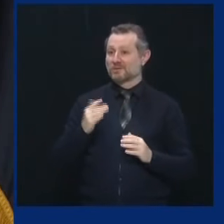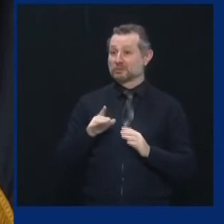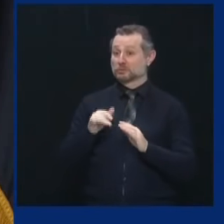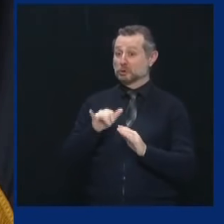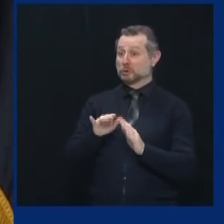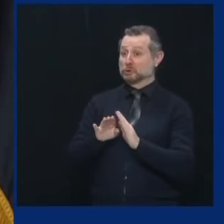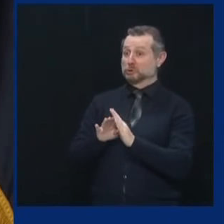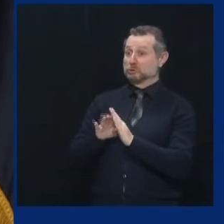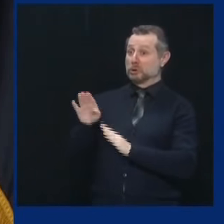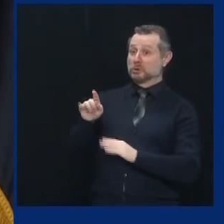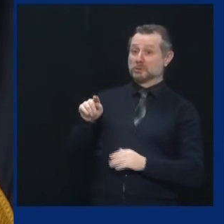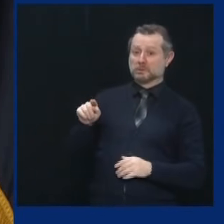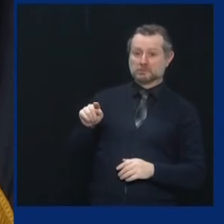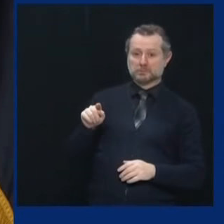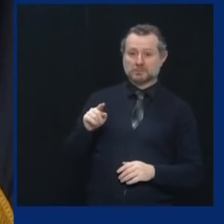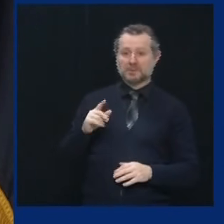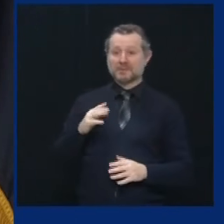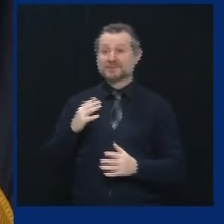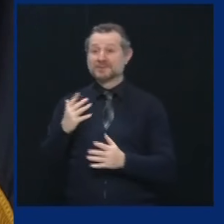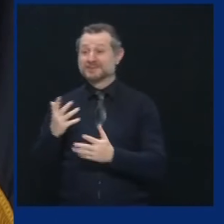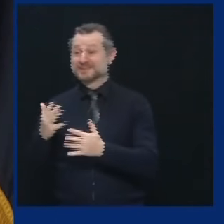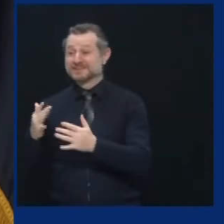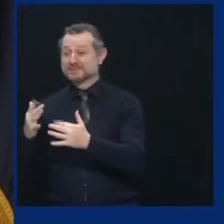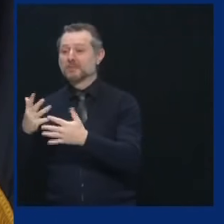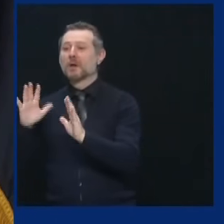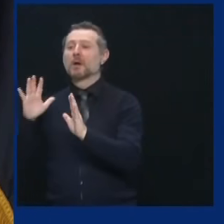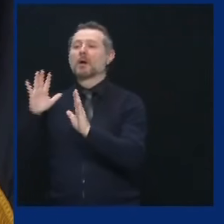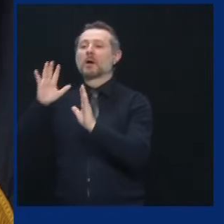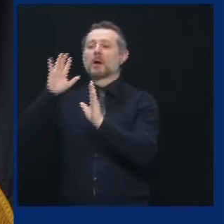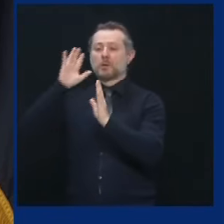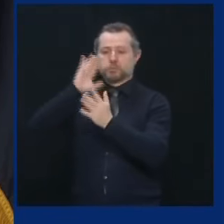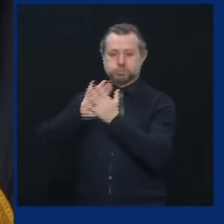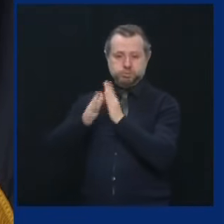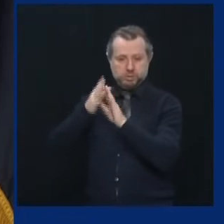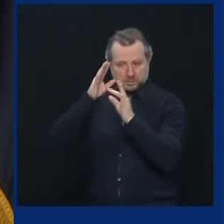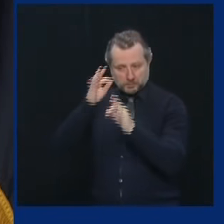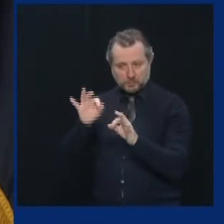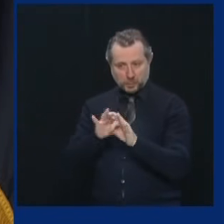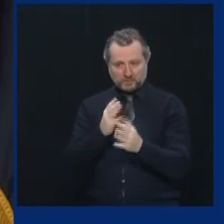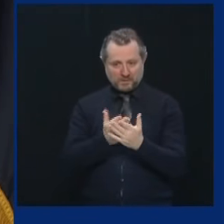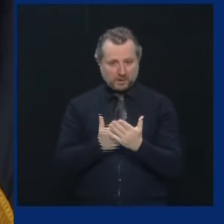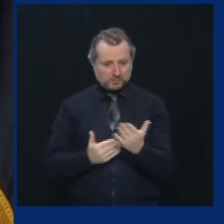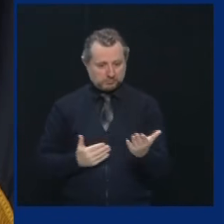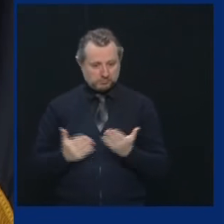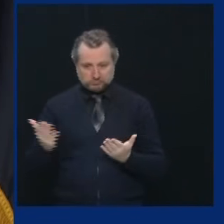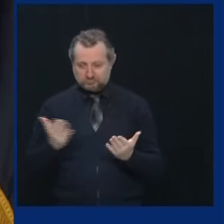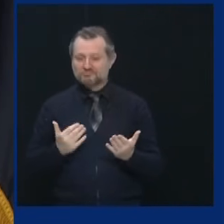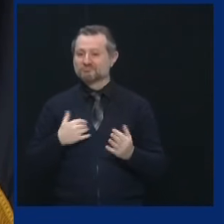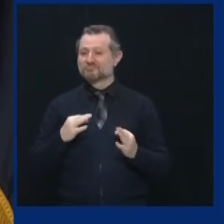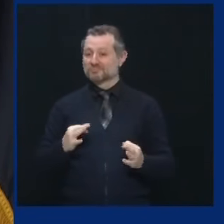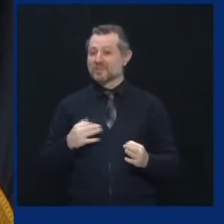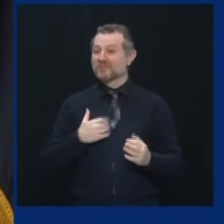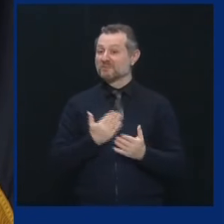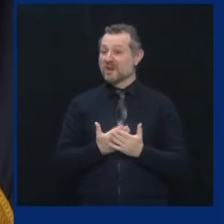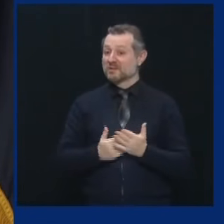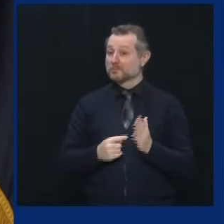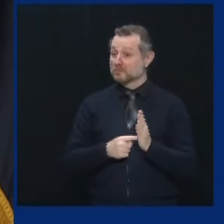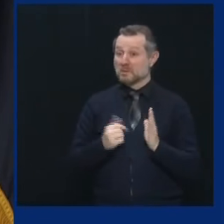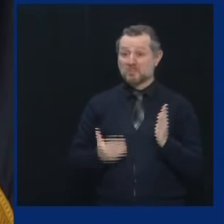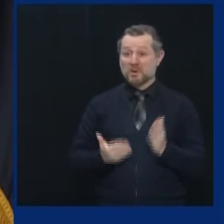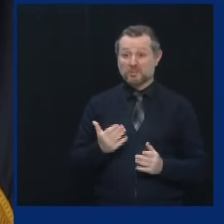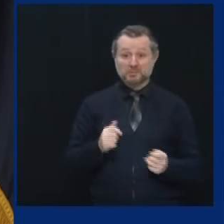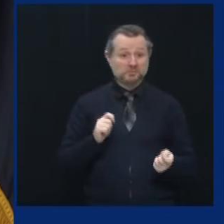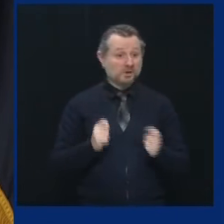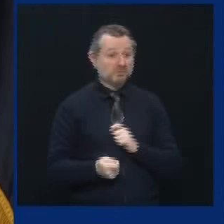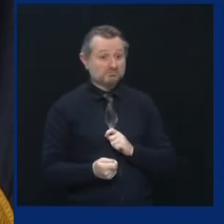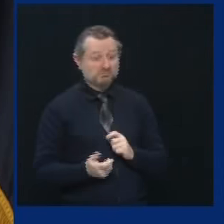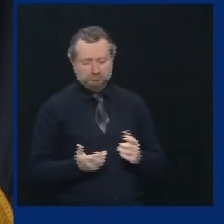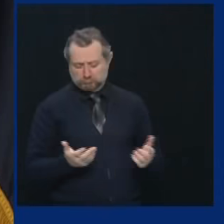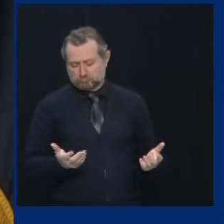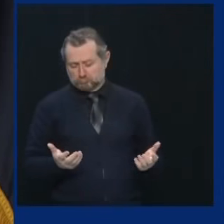ON THE RESTAURANTS, WE ARE, WE